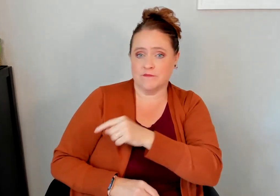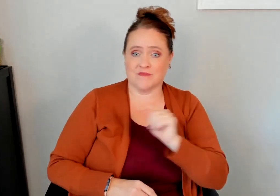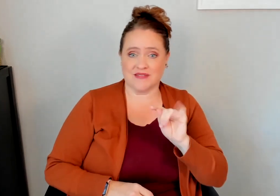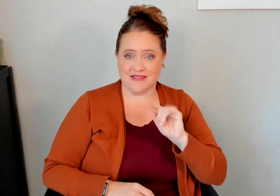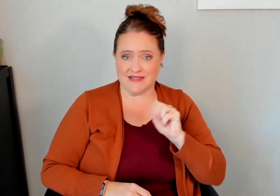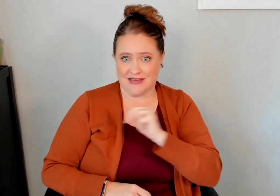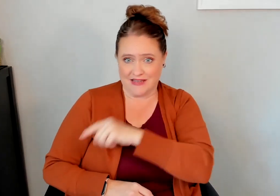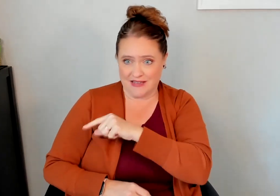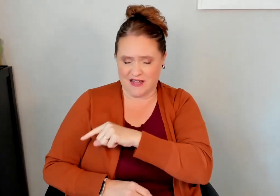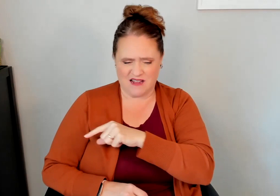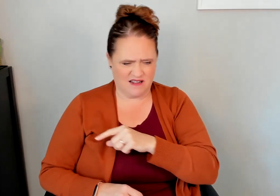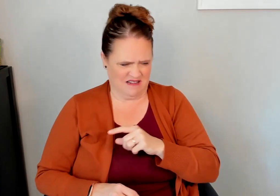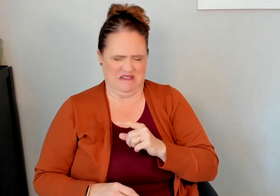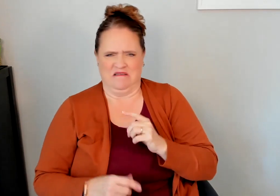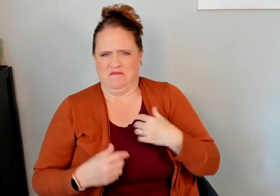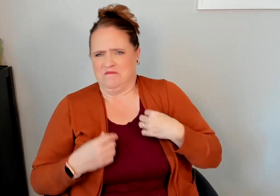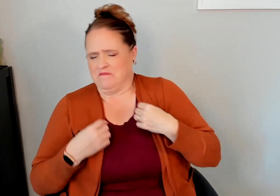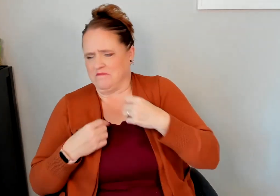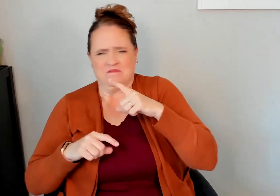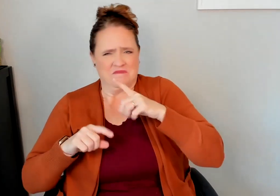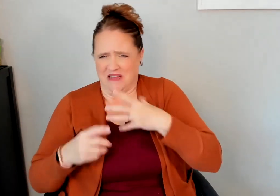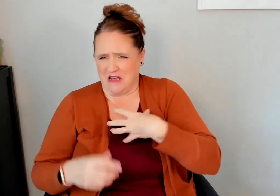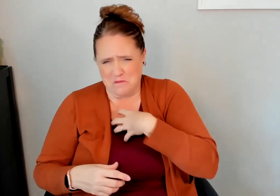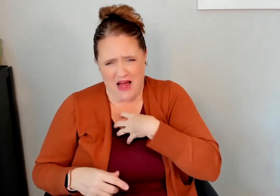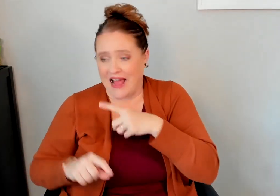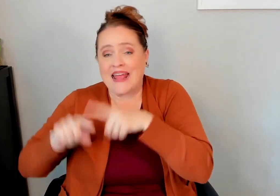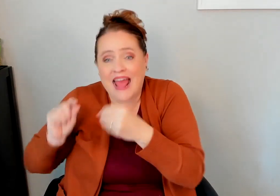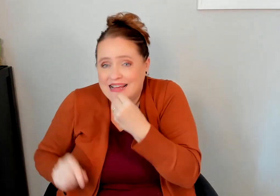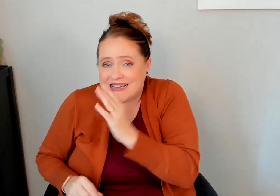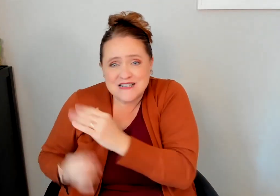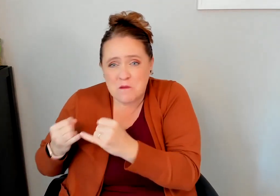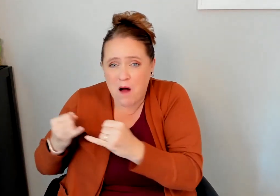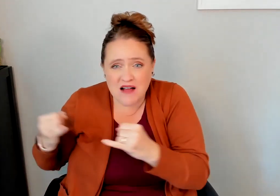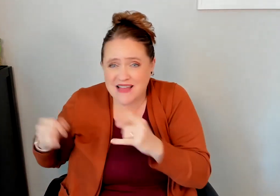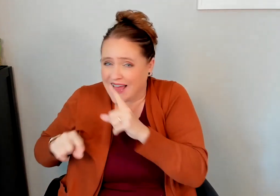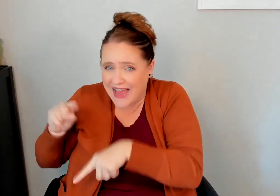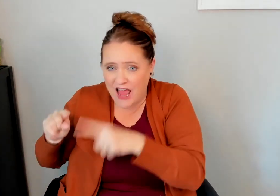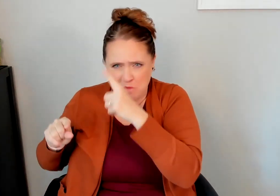son tian was sitting next to me and he complained that and he couldn't even eat his pasta because he